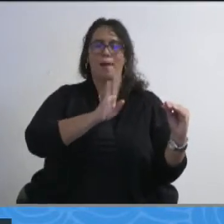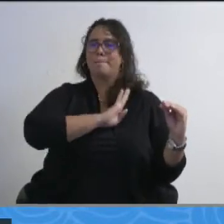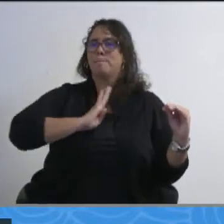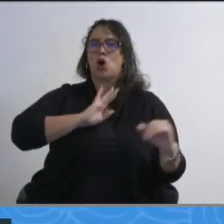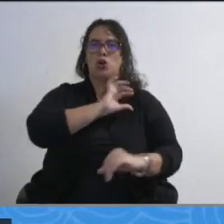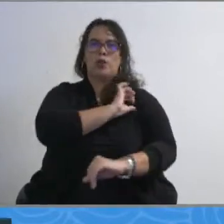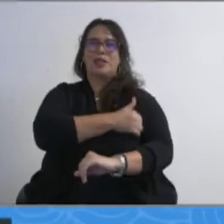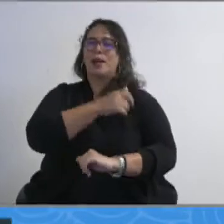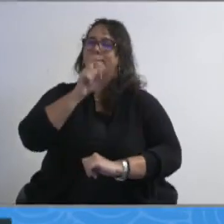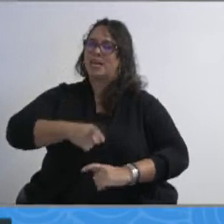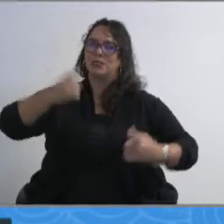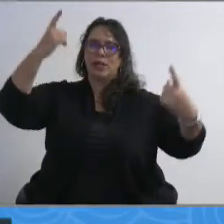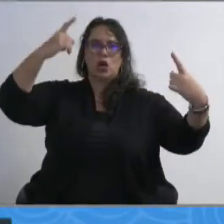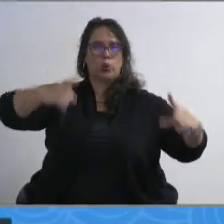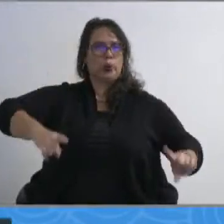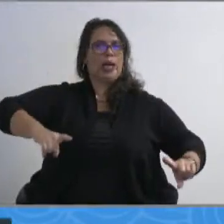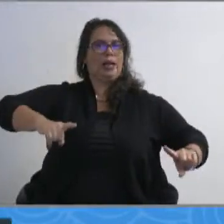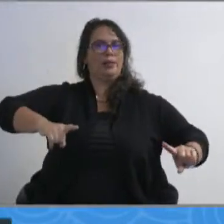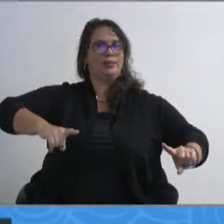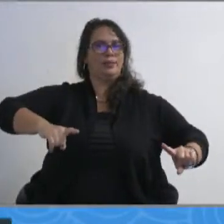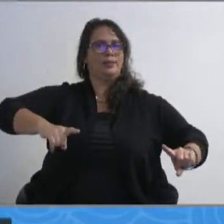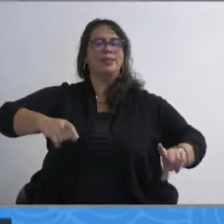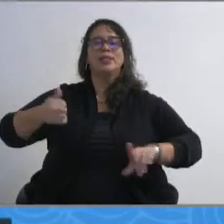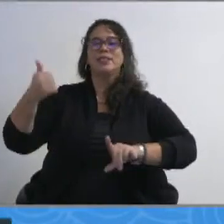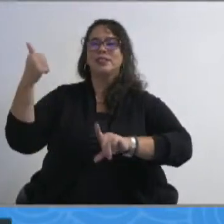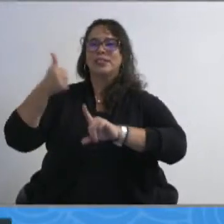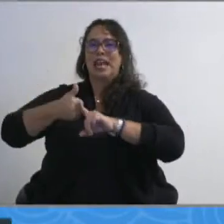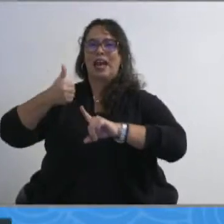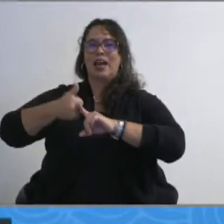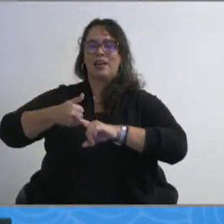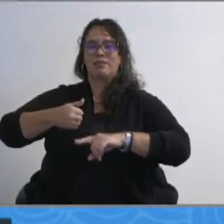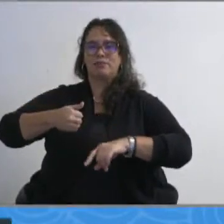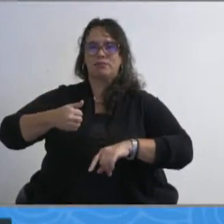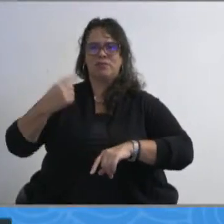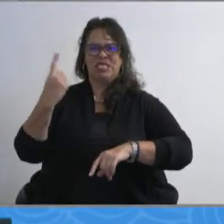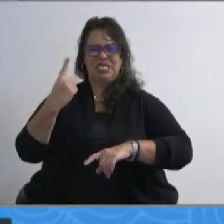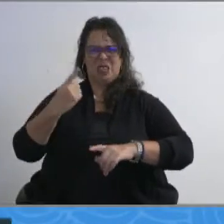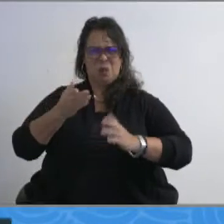So, that in itself would be, if I'm asked to do it and I don't feel confident,